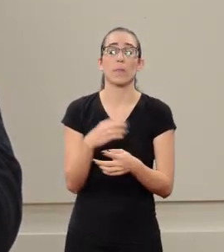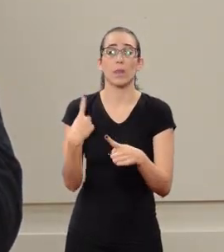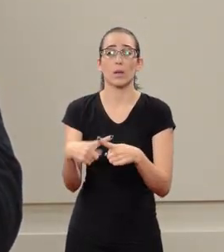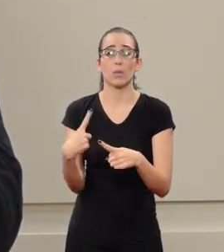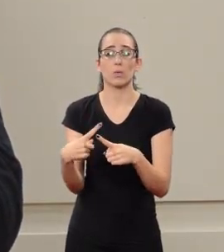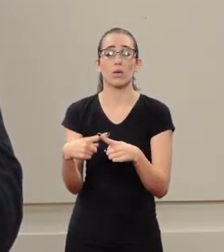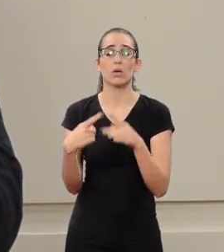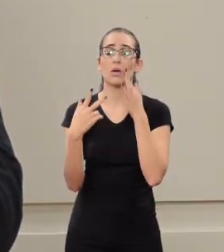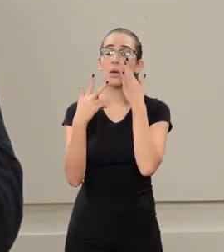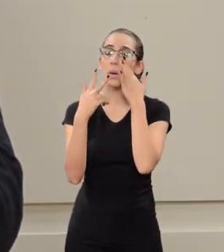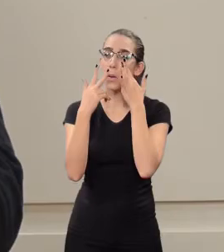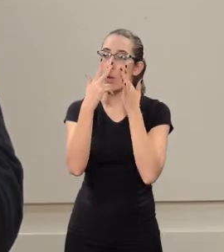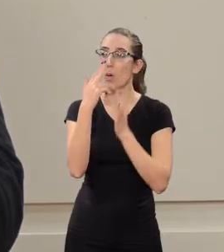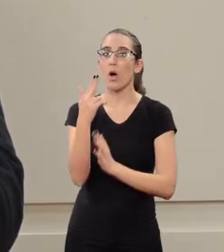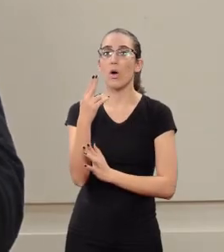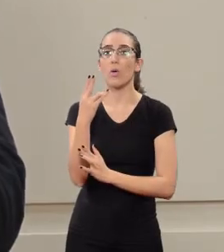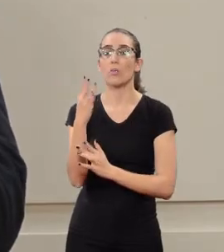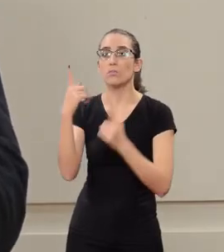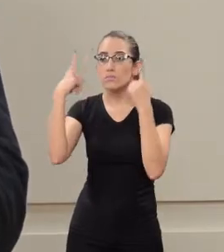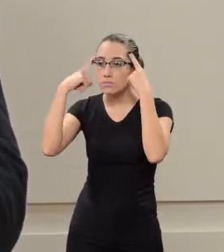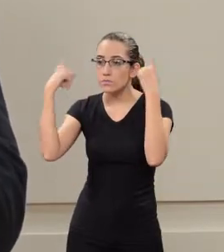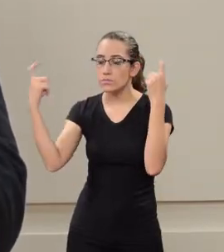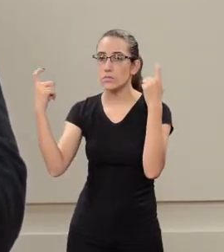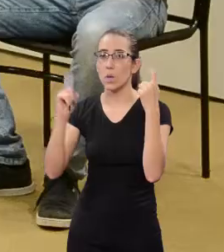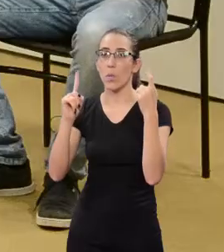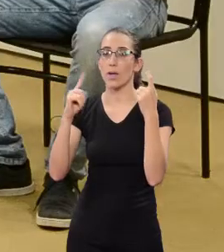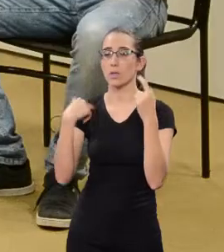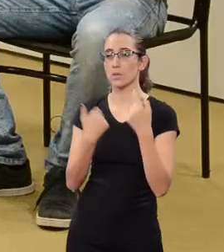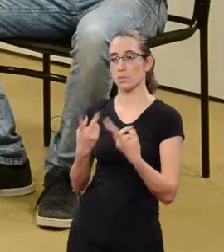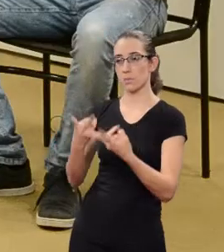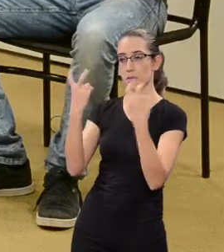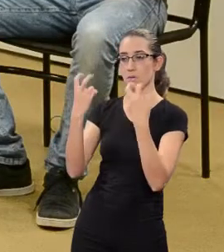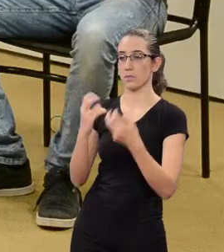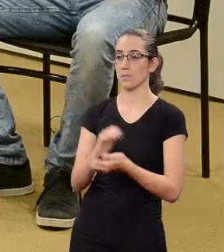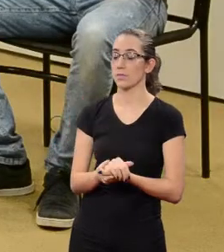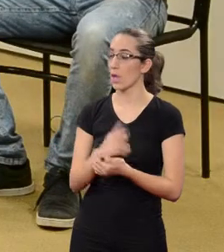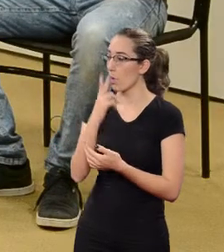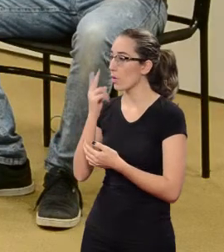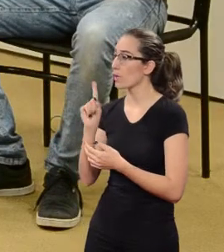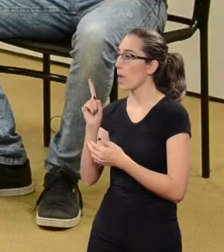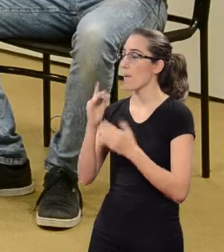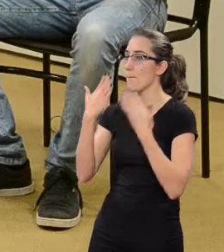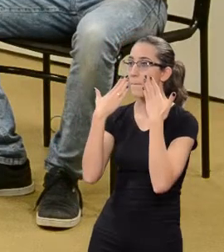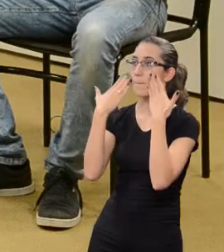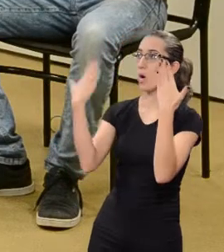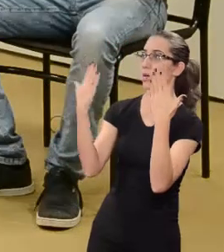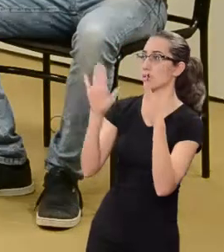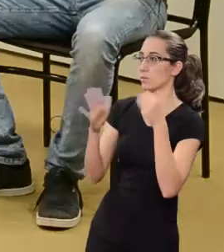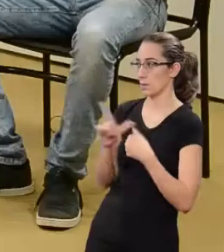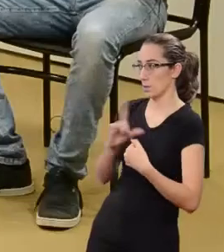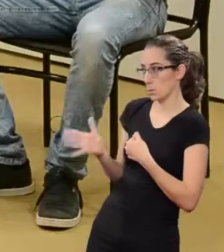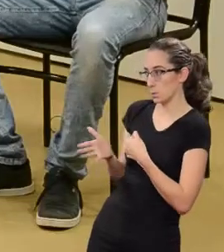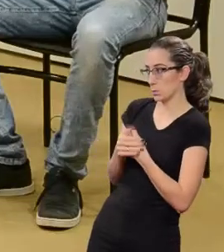Sometimes, violence is not the way we think it is. Not so evident, it is sometimes veiled.